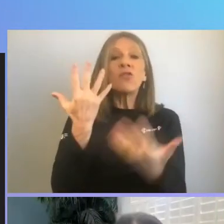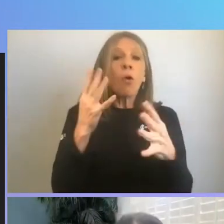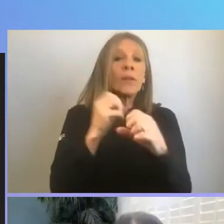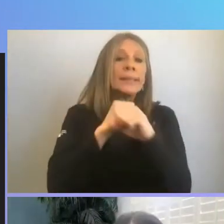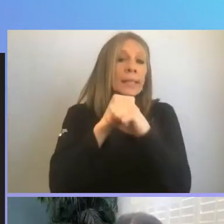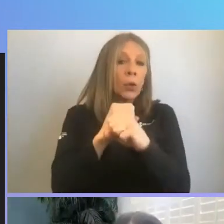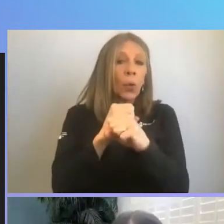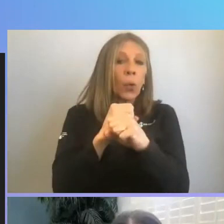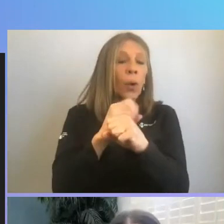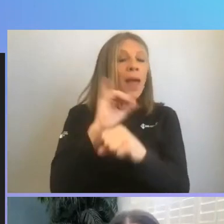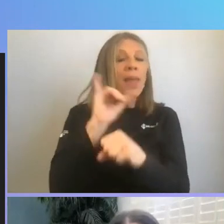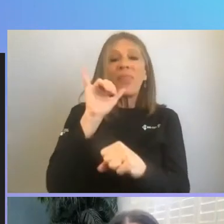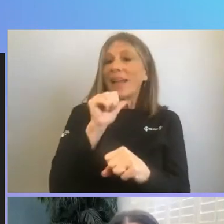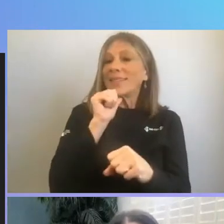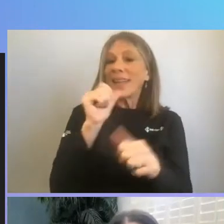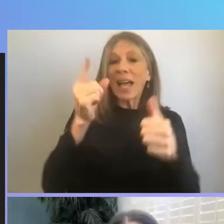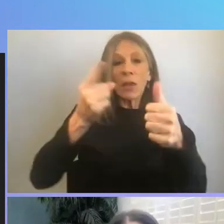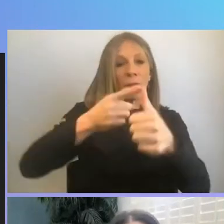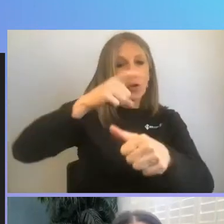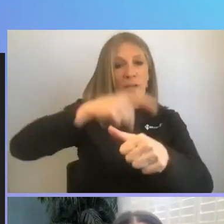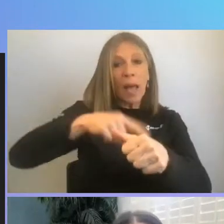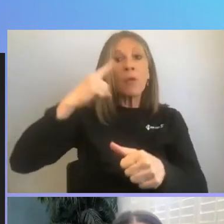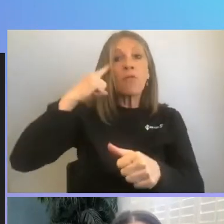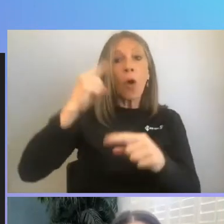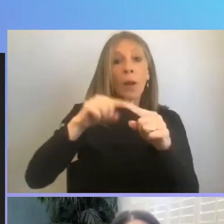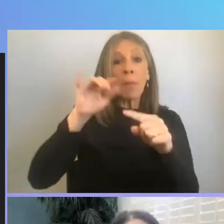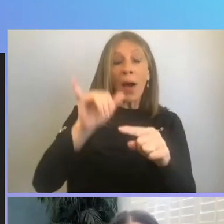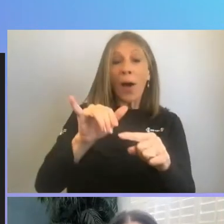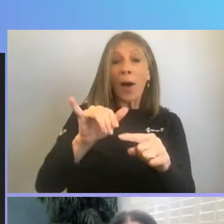first time you've thought about it. Well the cool thing about